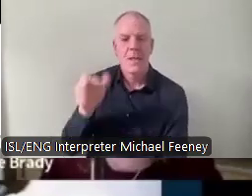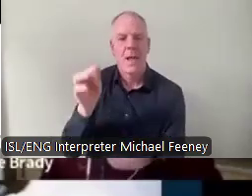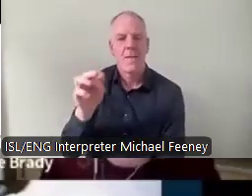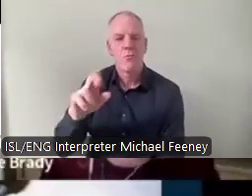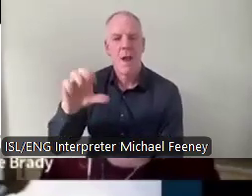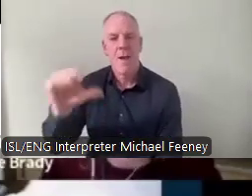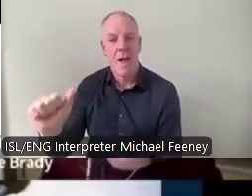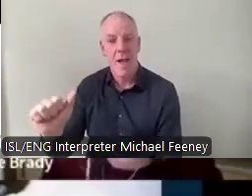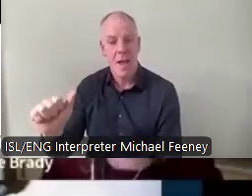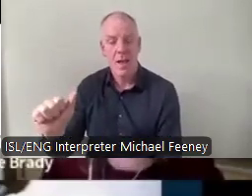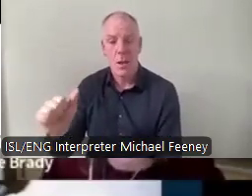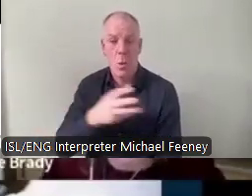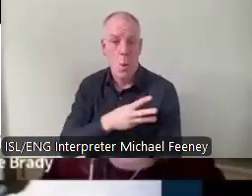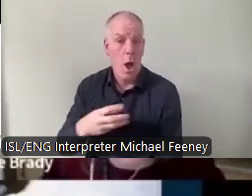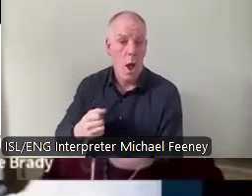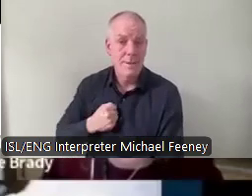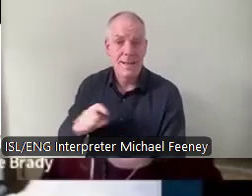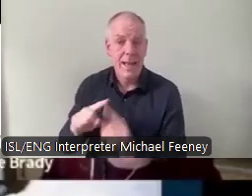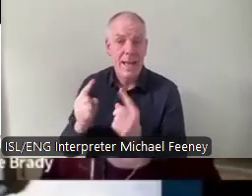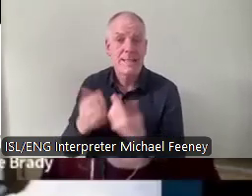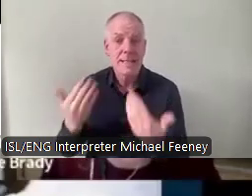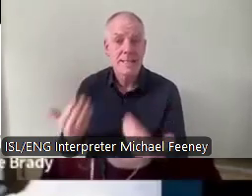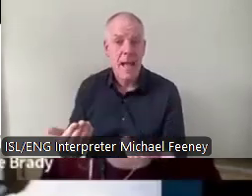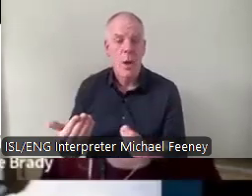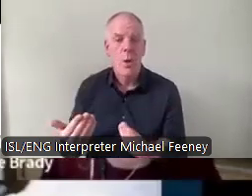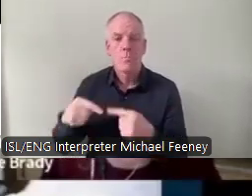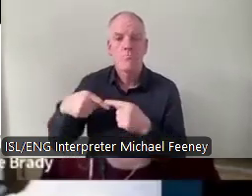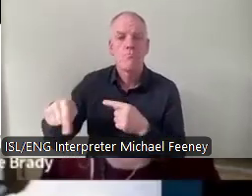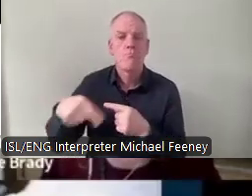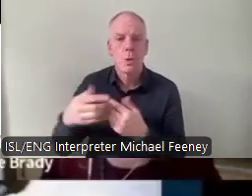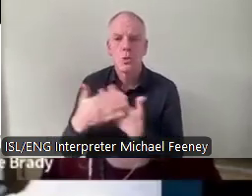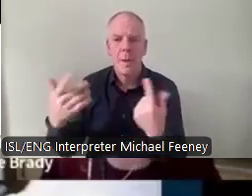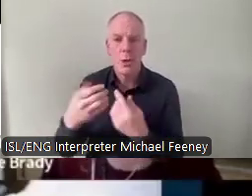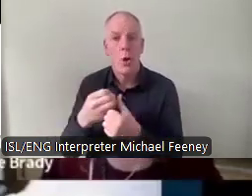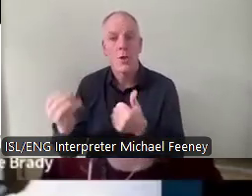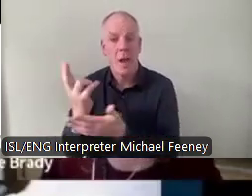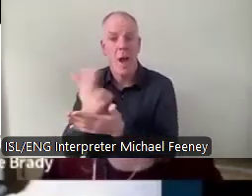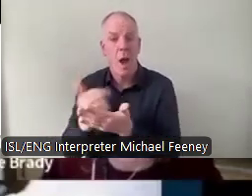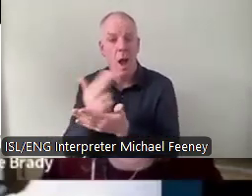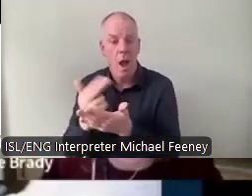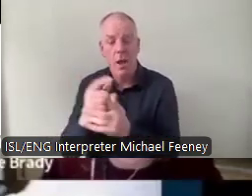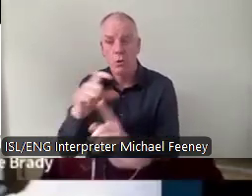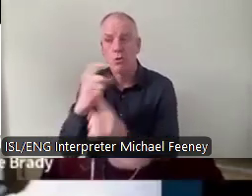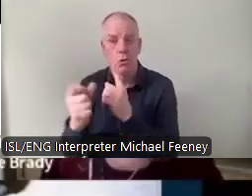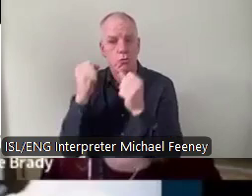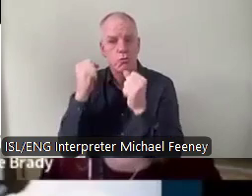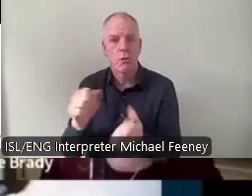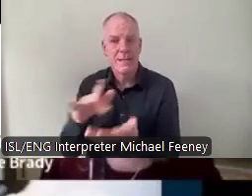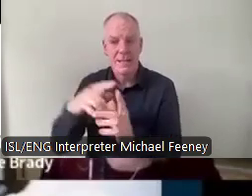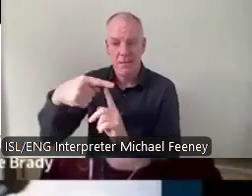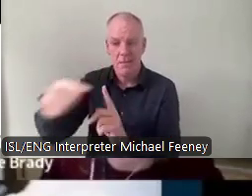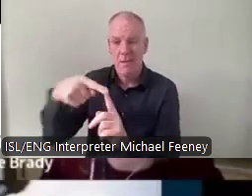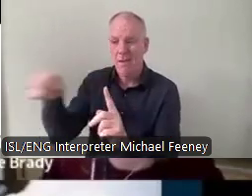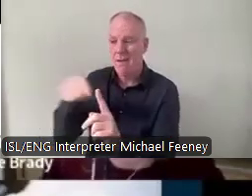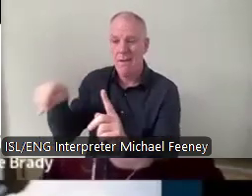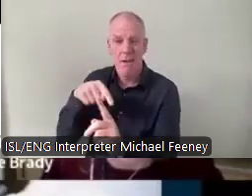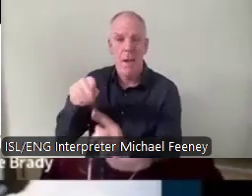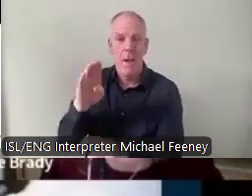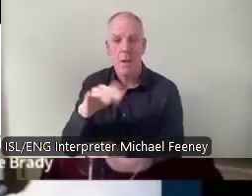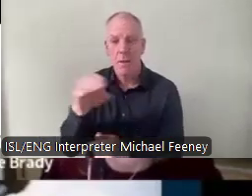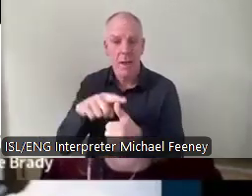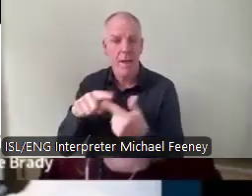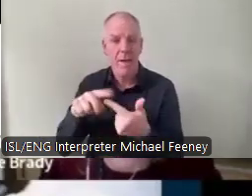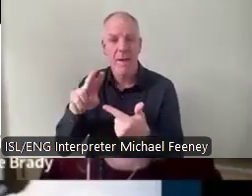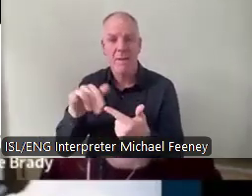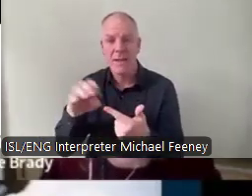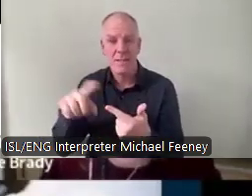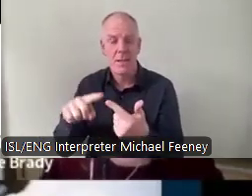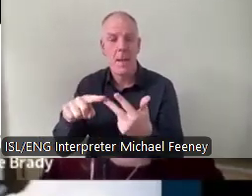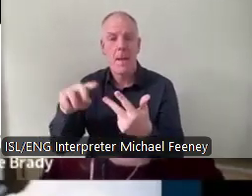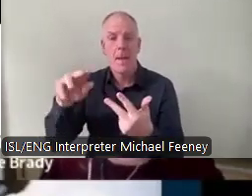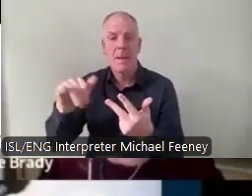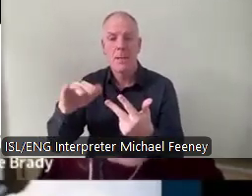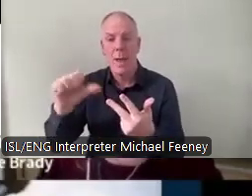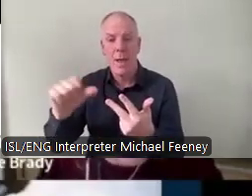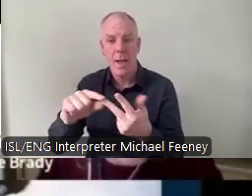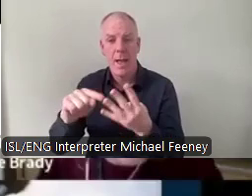surrounded by and within easy journeying distance of so many other artistically and culturally vibrant cities, such as Bologna, Venice, Mantua and Padua. In The Crossing